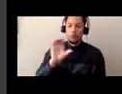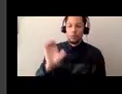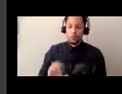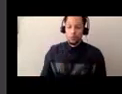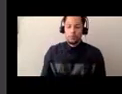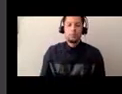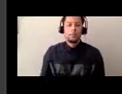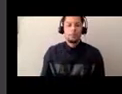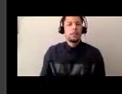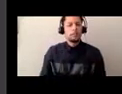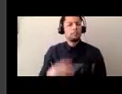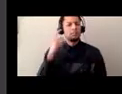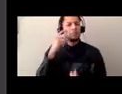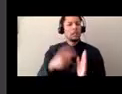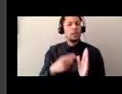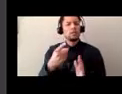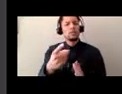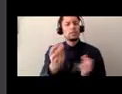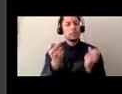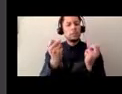You have multiple reasons for wanting to network.